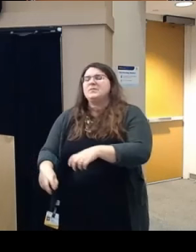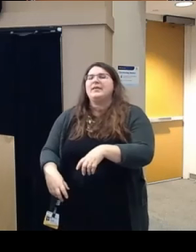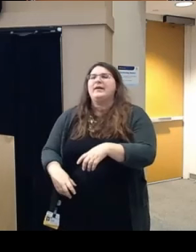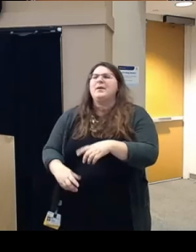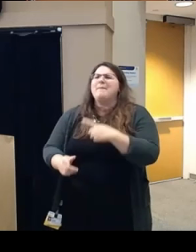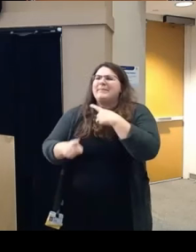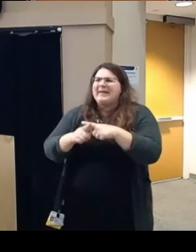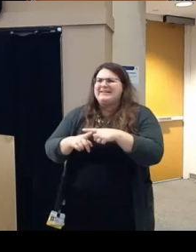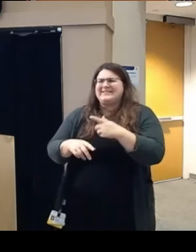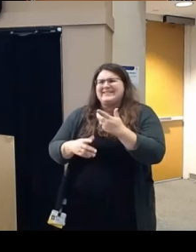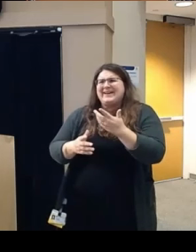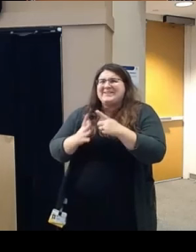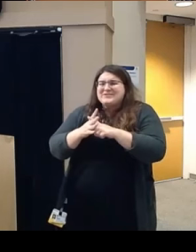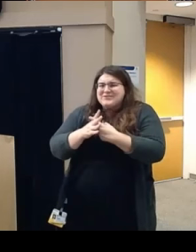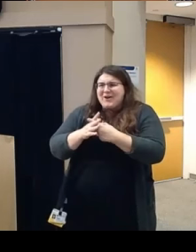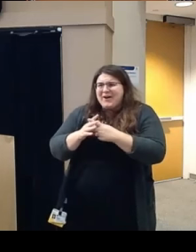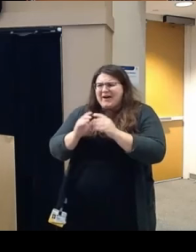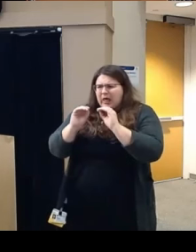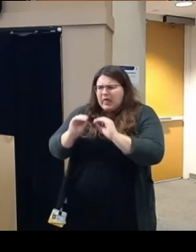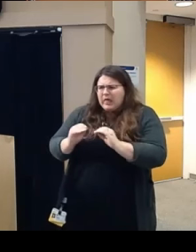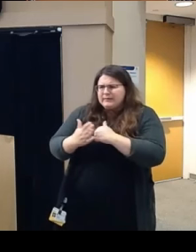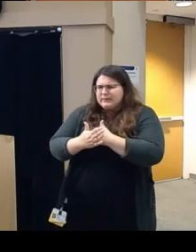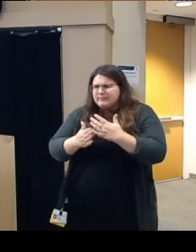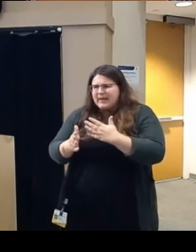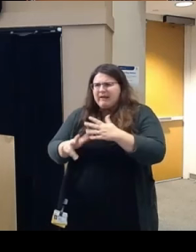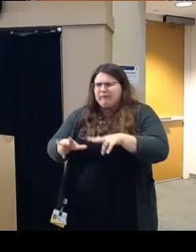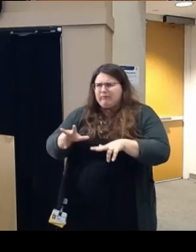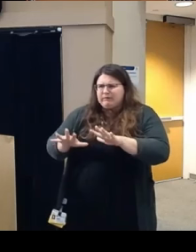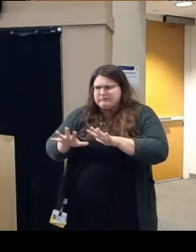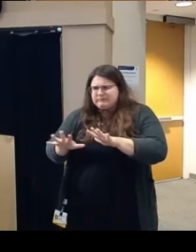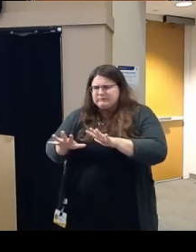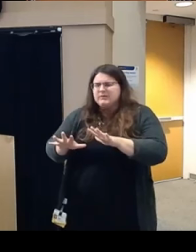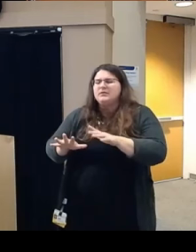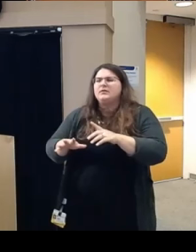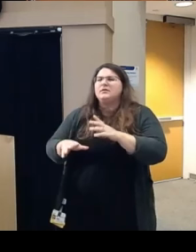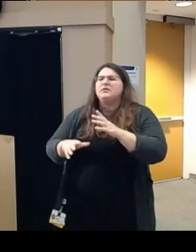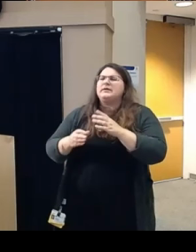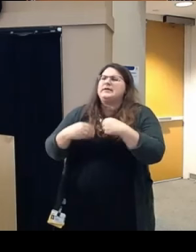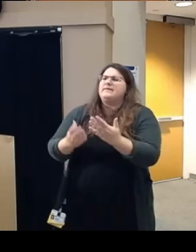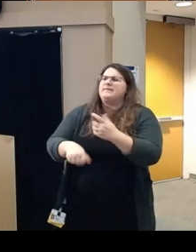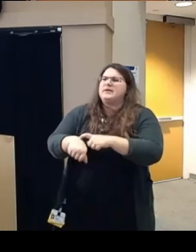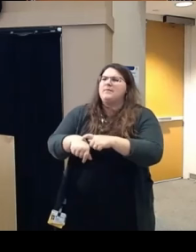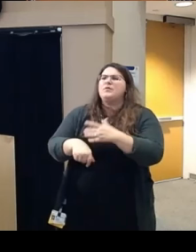to it too so that's why we allowed until the end of December to fully transfer over case loads all